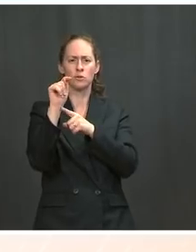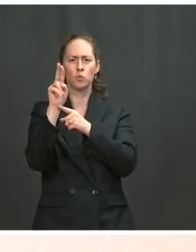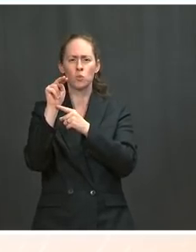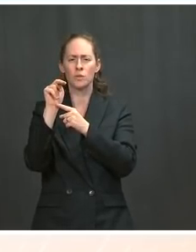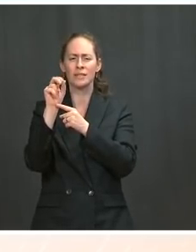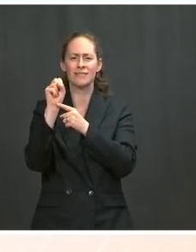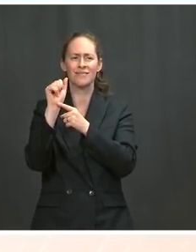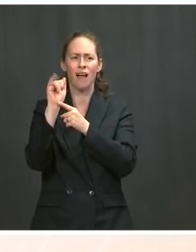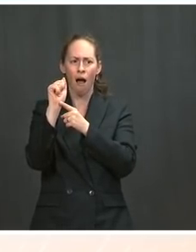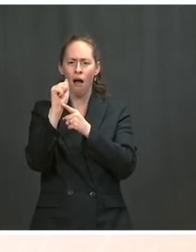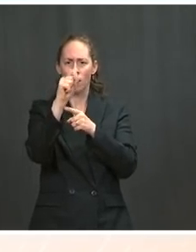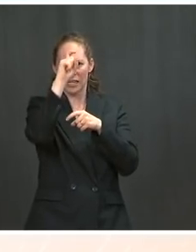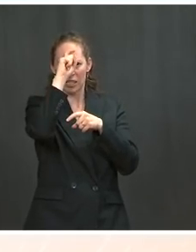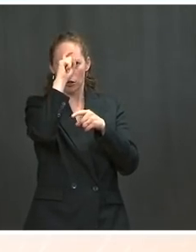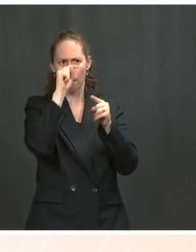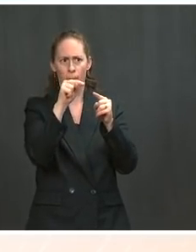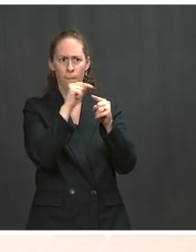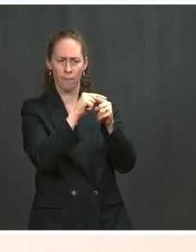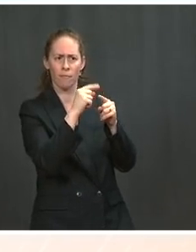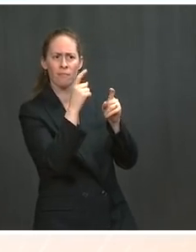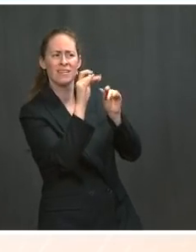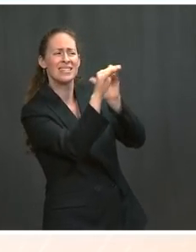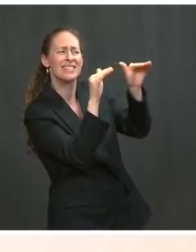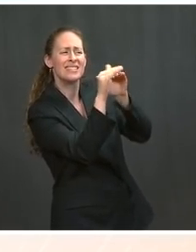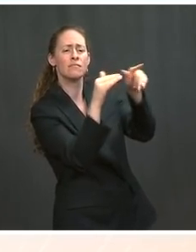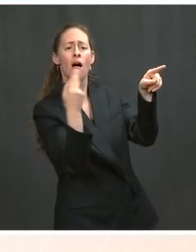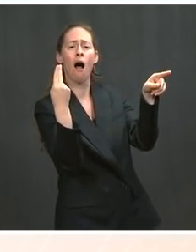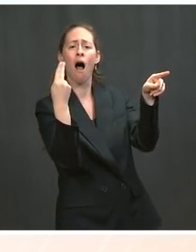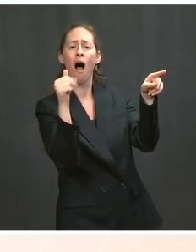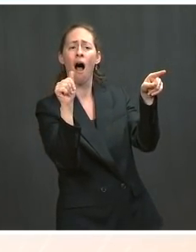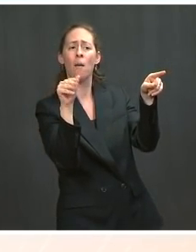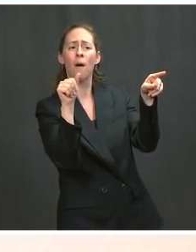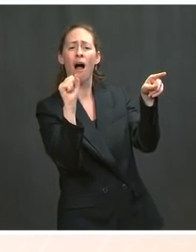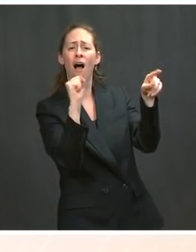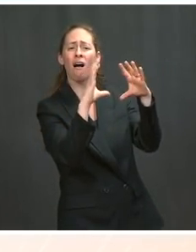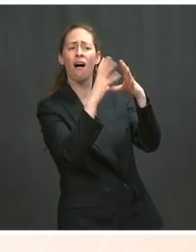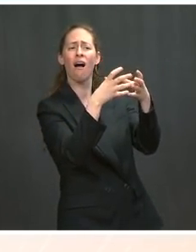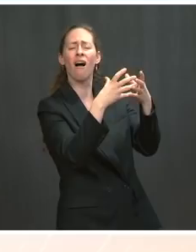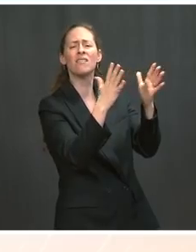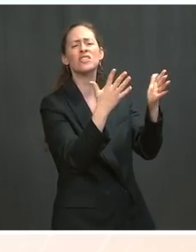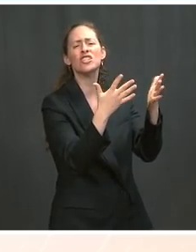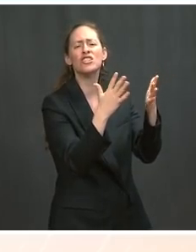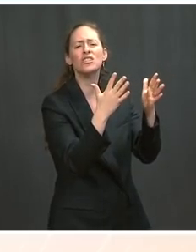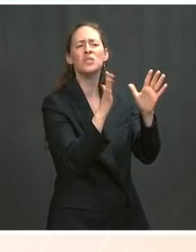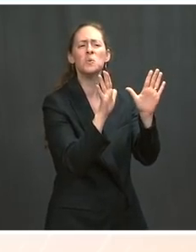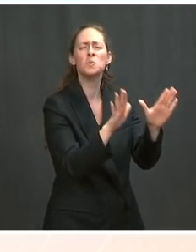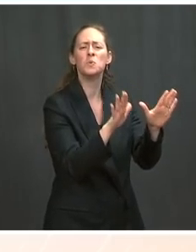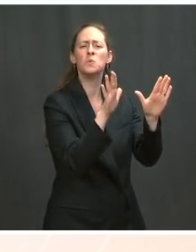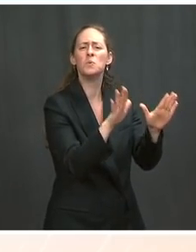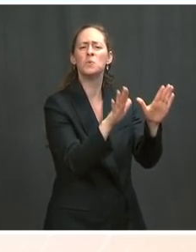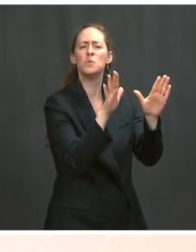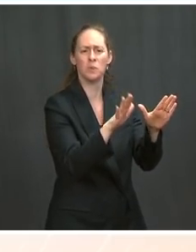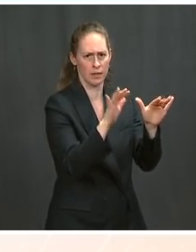and leaders of Hamas the reasons for deescalate to -- for de-escalation and how that could be beneficial.